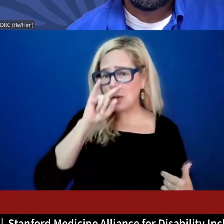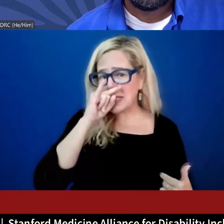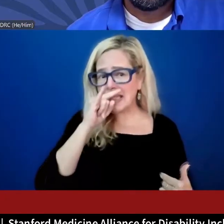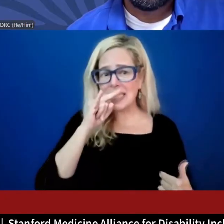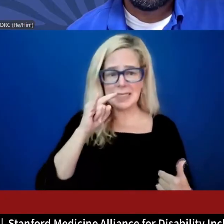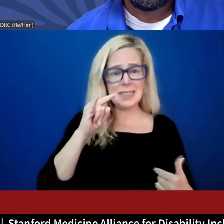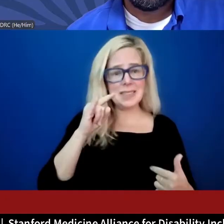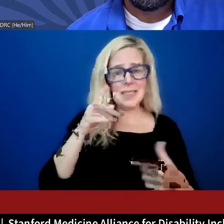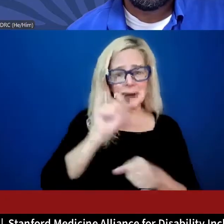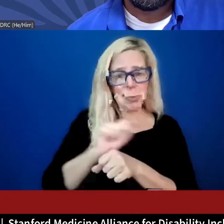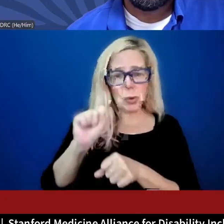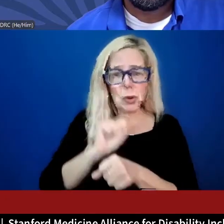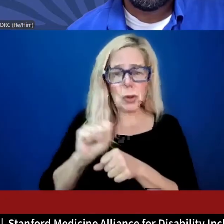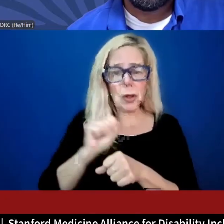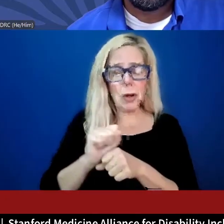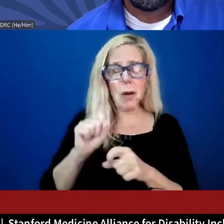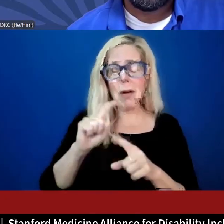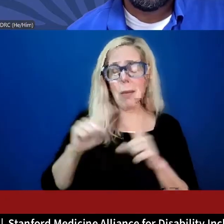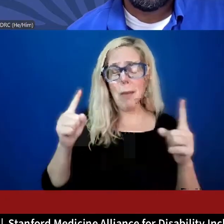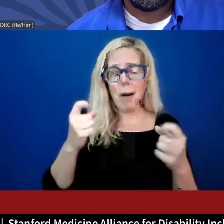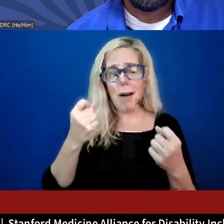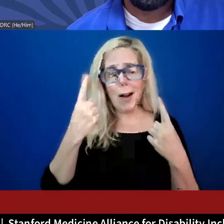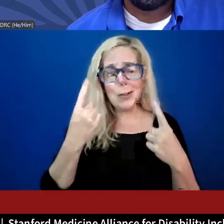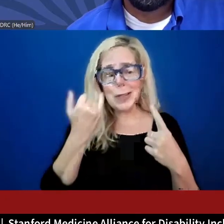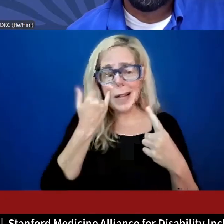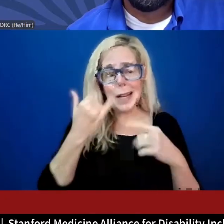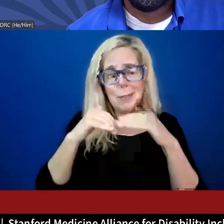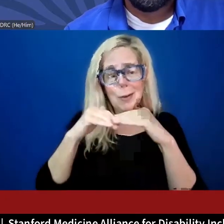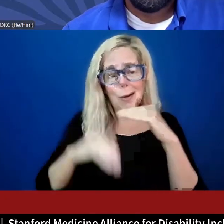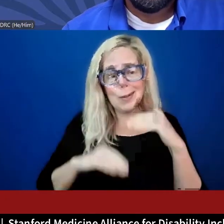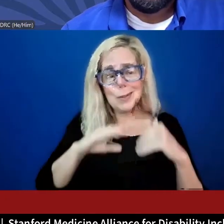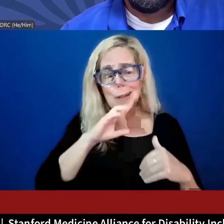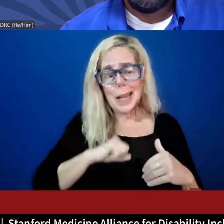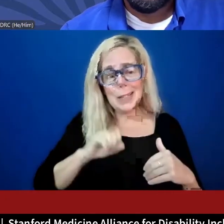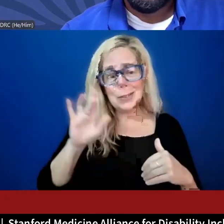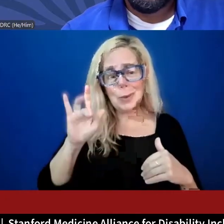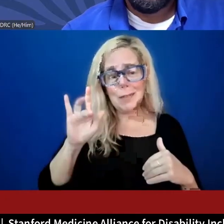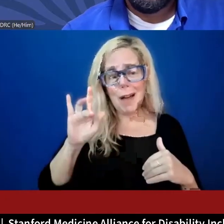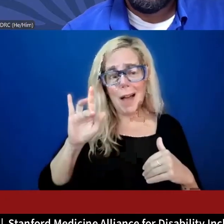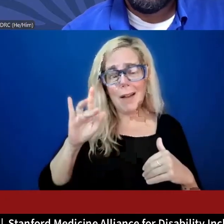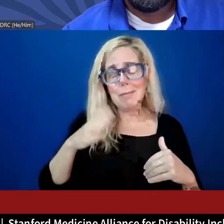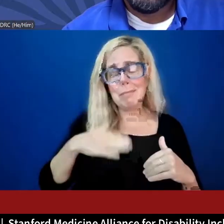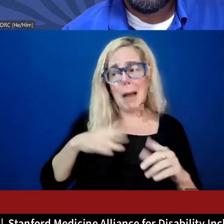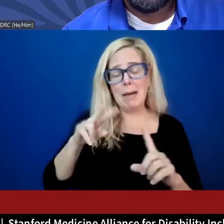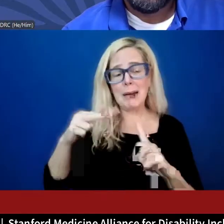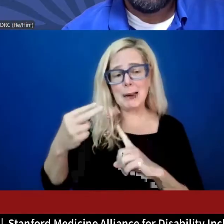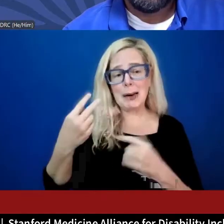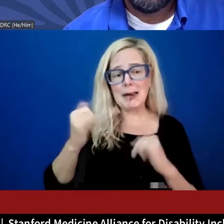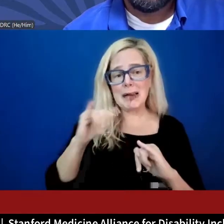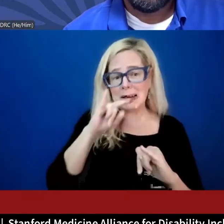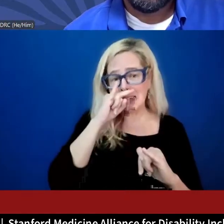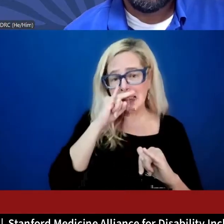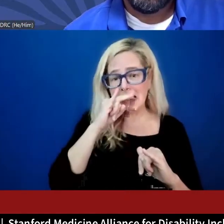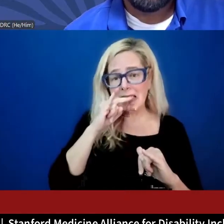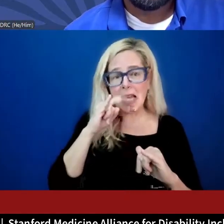but sorry, anyone under the age of 25 is a kid. I would come away from these things and I would cry.